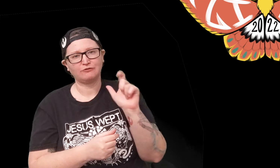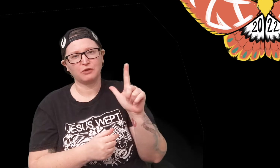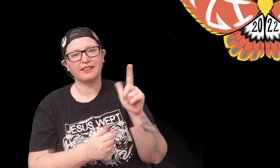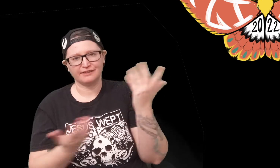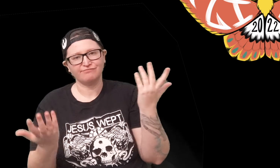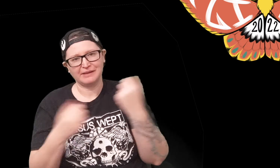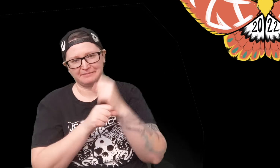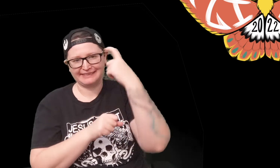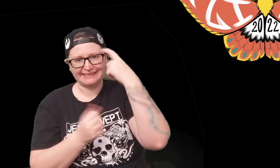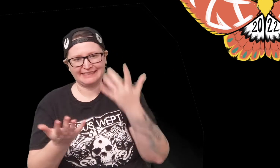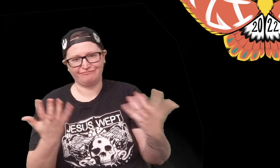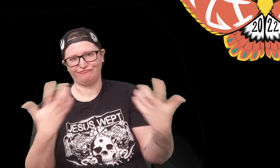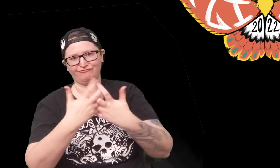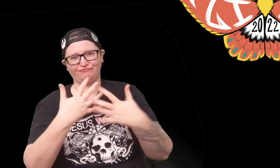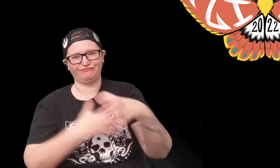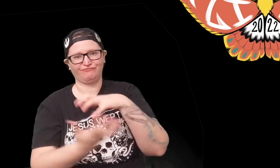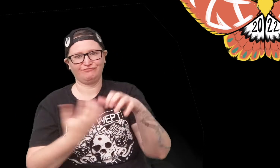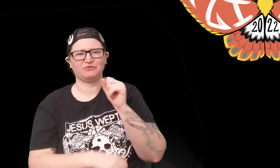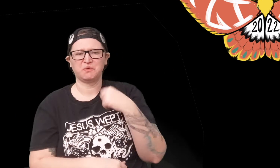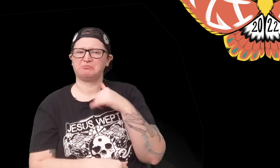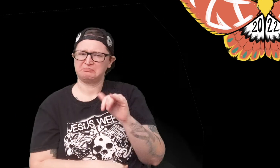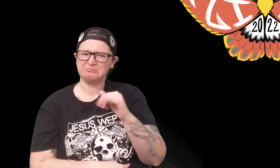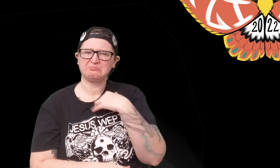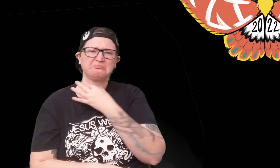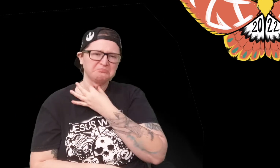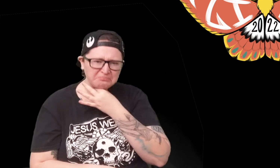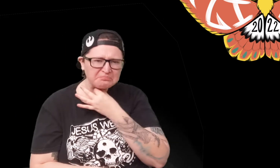you know more of the supernatural aspect so if that makes sense that all kind of mixed together